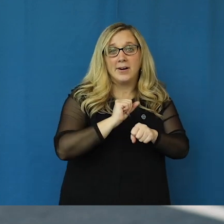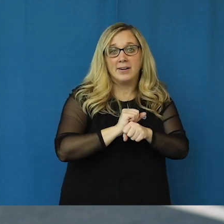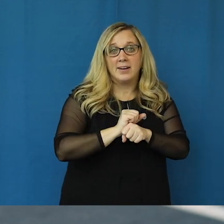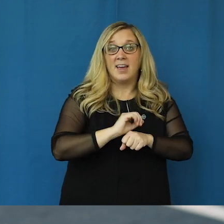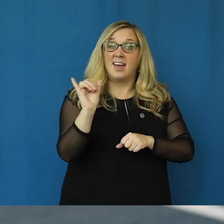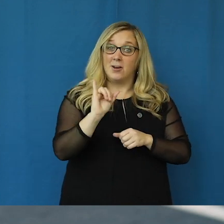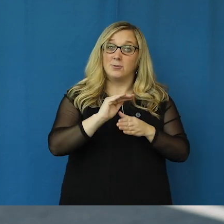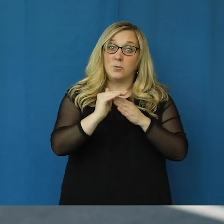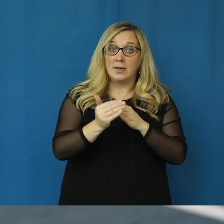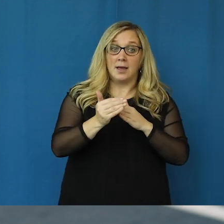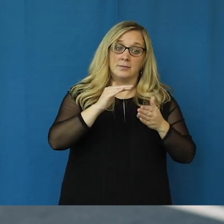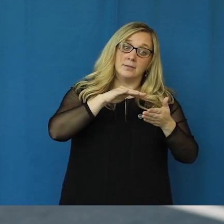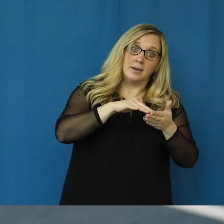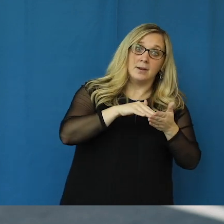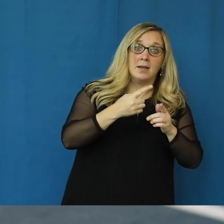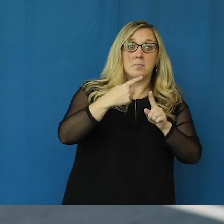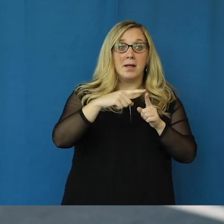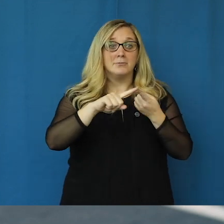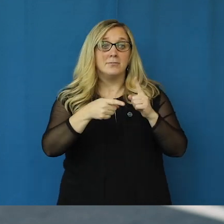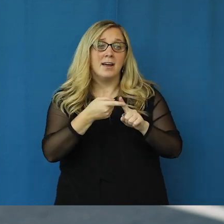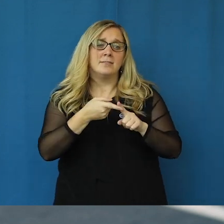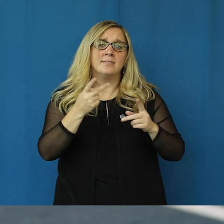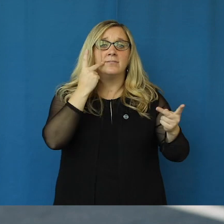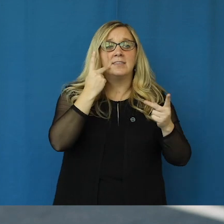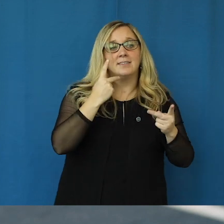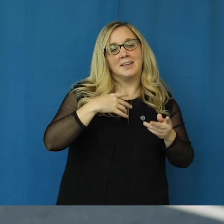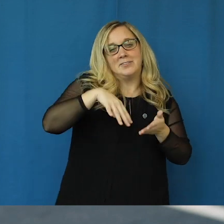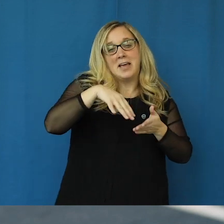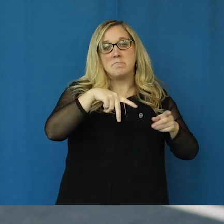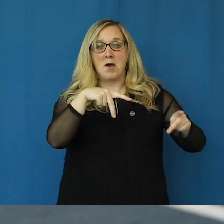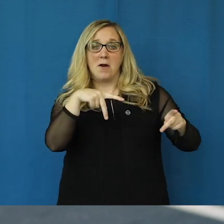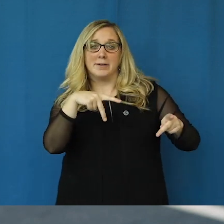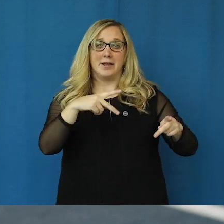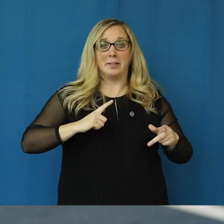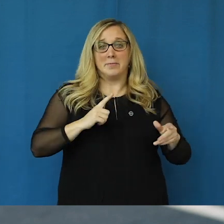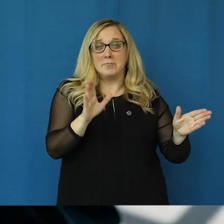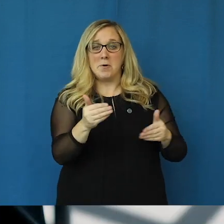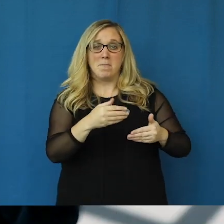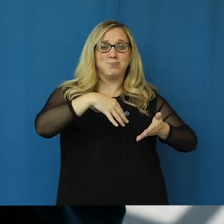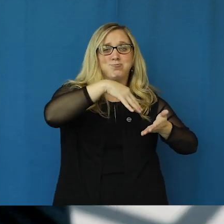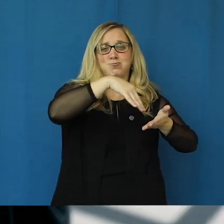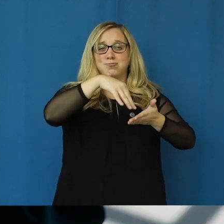I would study hard, visit with my friends, and we would have dance parties in each others living rooms and let all of the stress